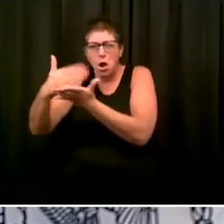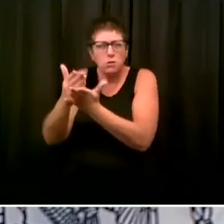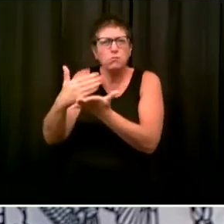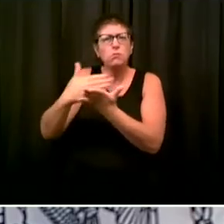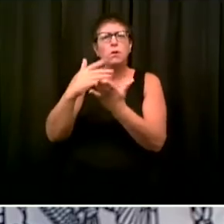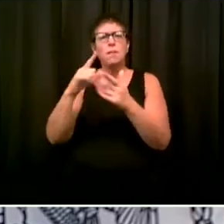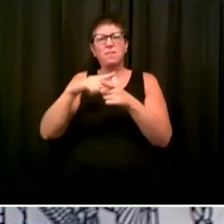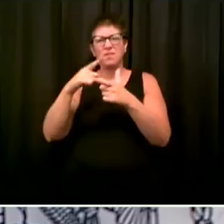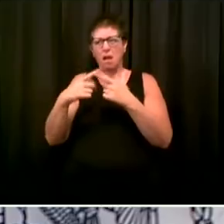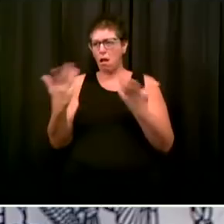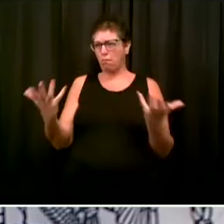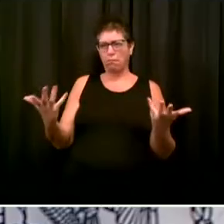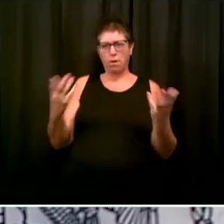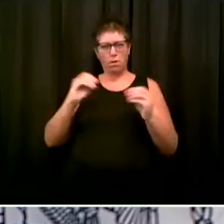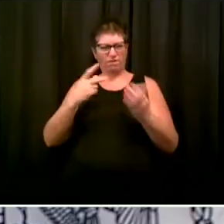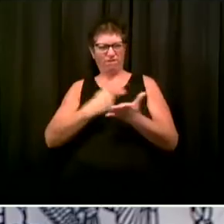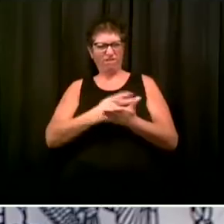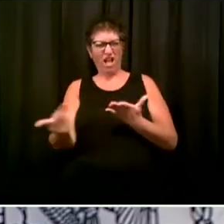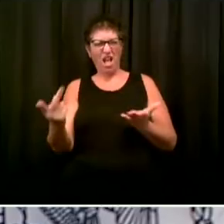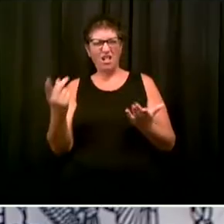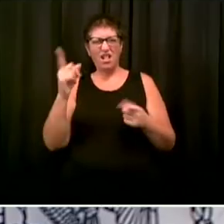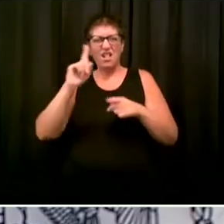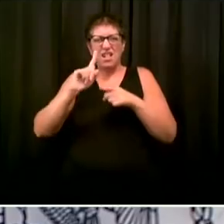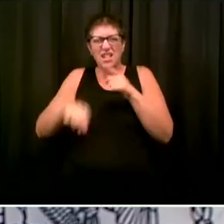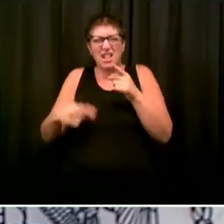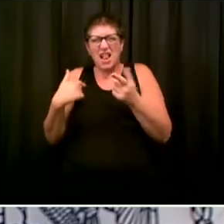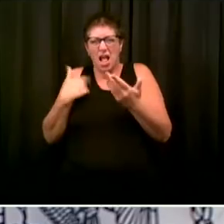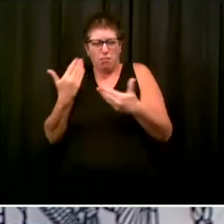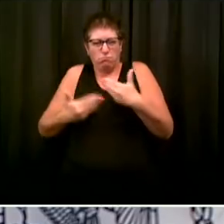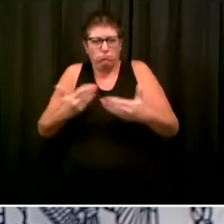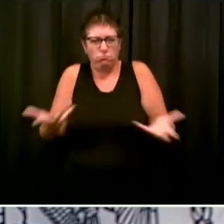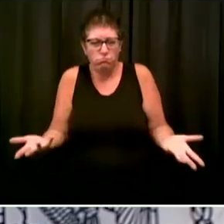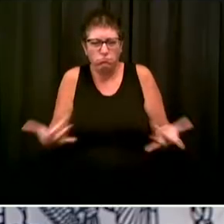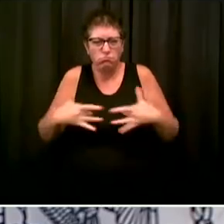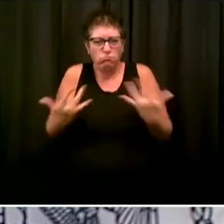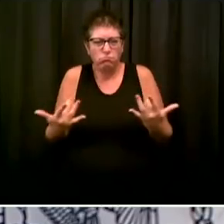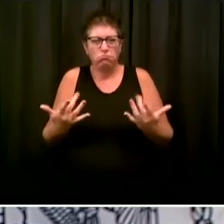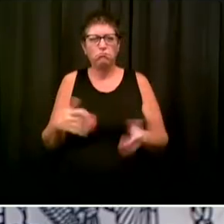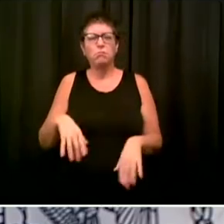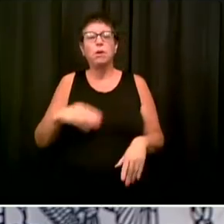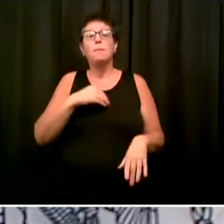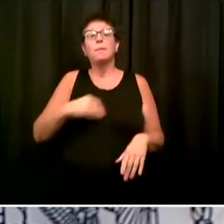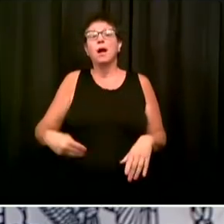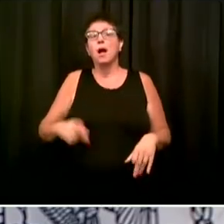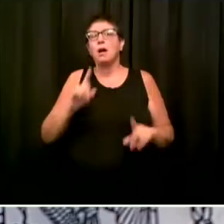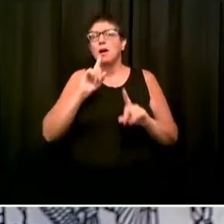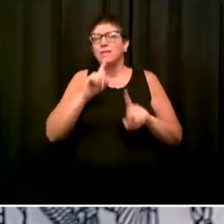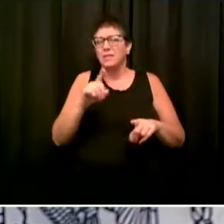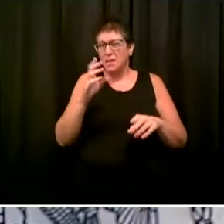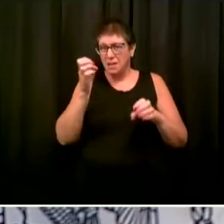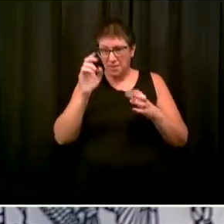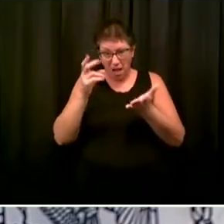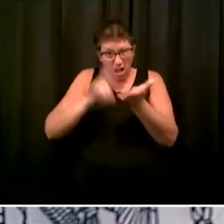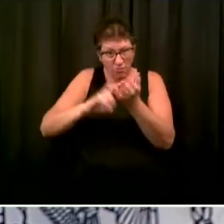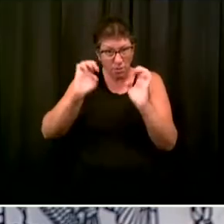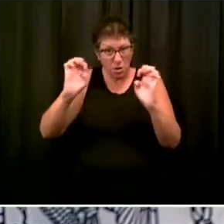ANSWER THE